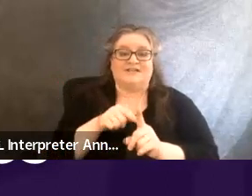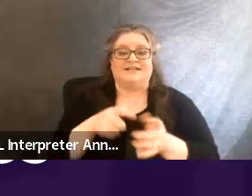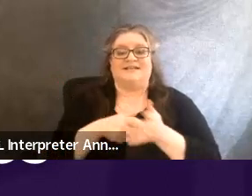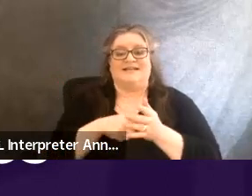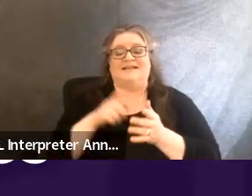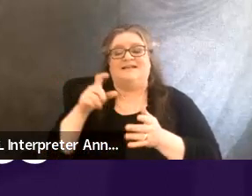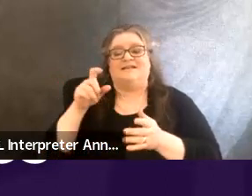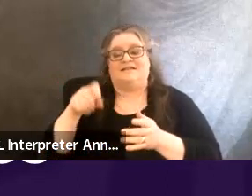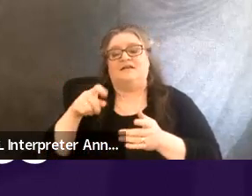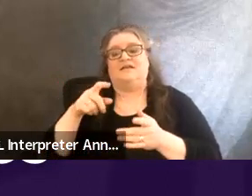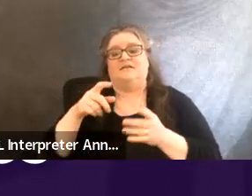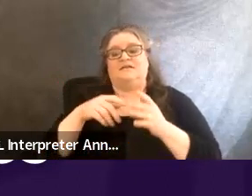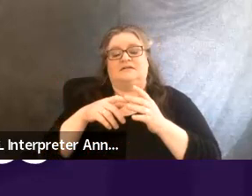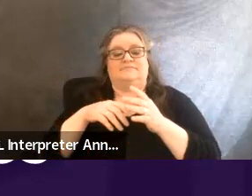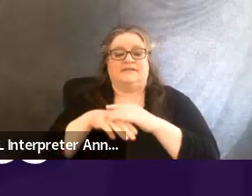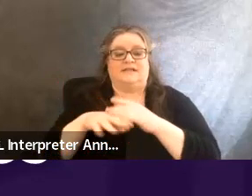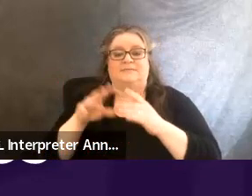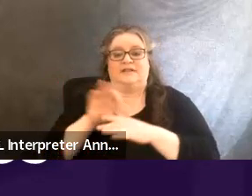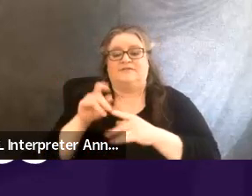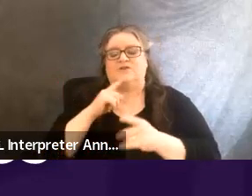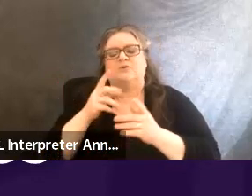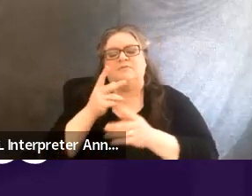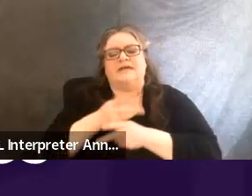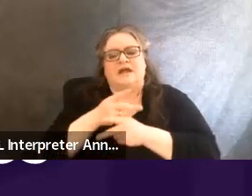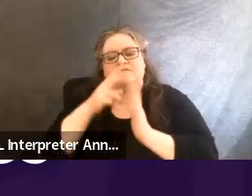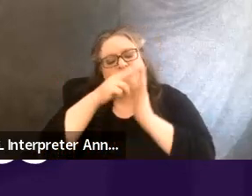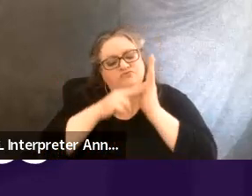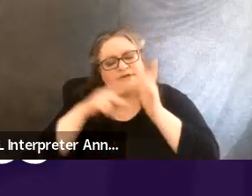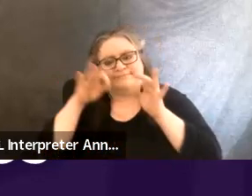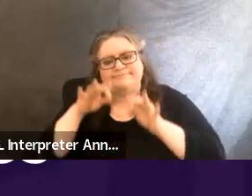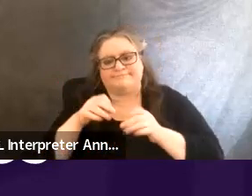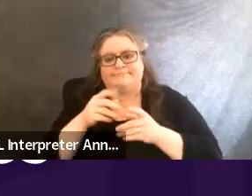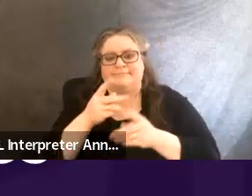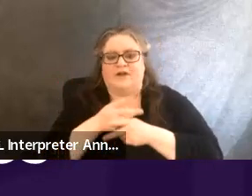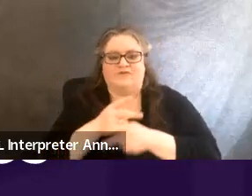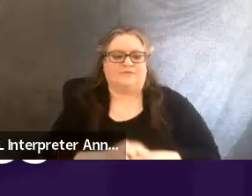so just be careful and read the description carefully. And of course, if you want